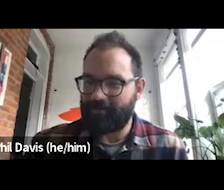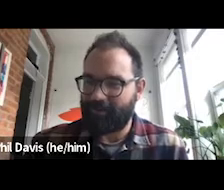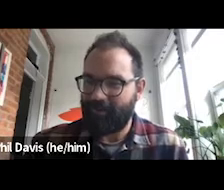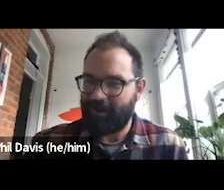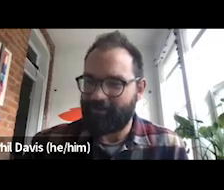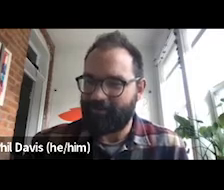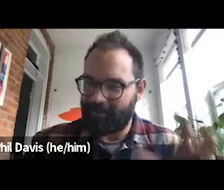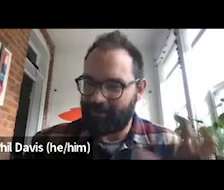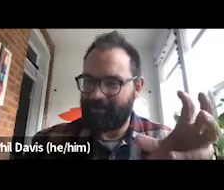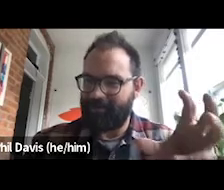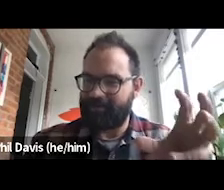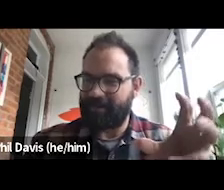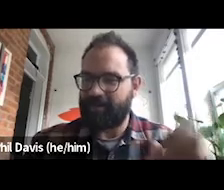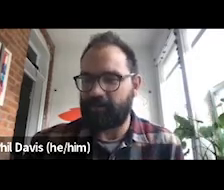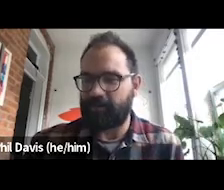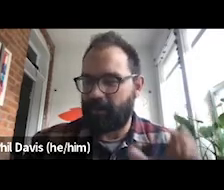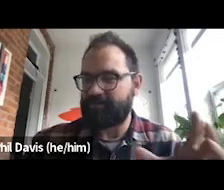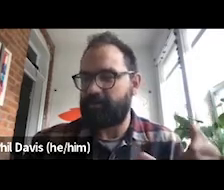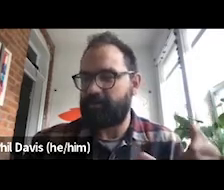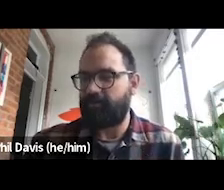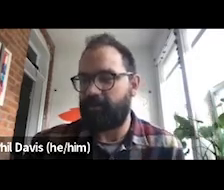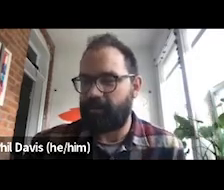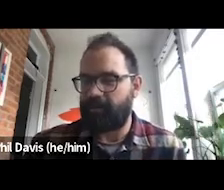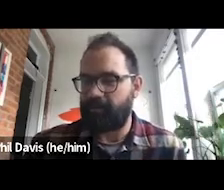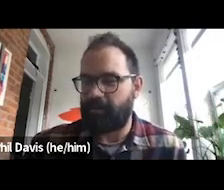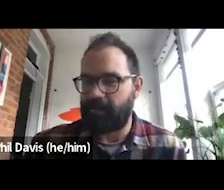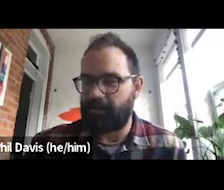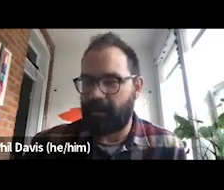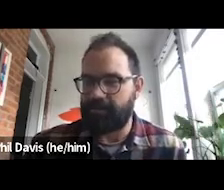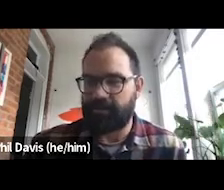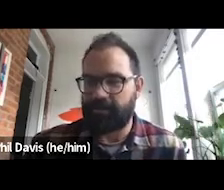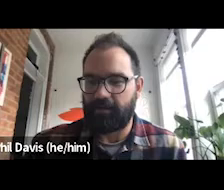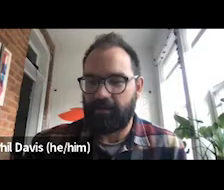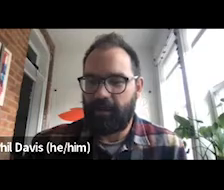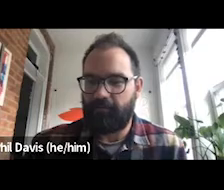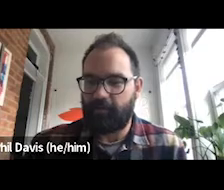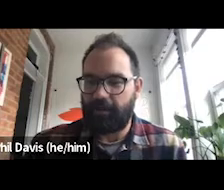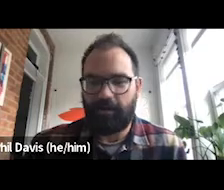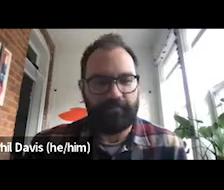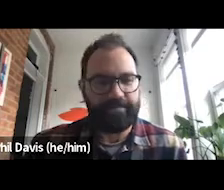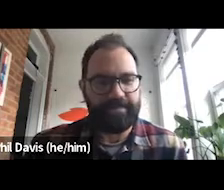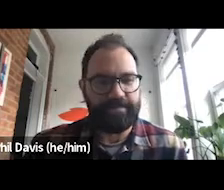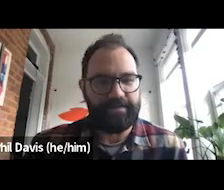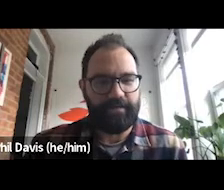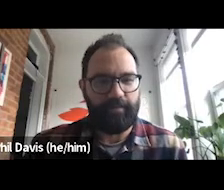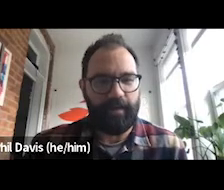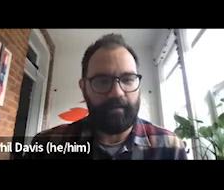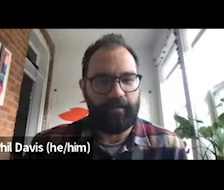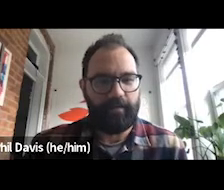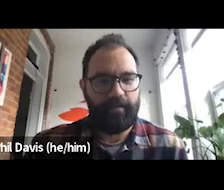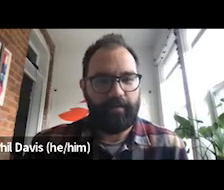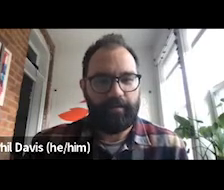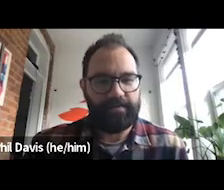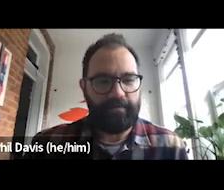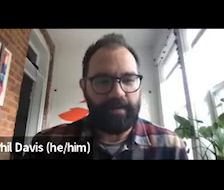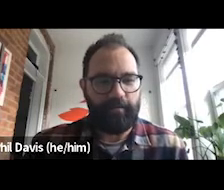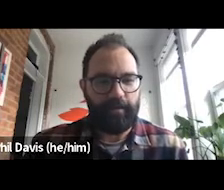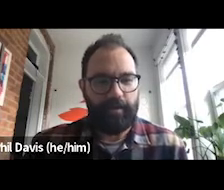It was great to be in a setting with lots of people and engaged and having great conversations about the medium.